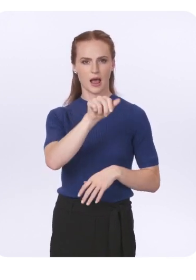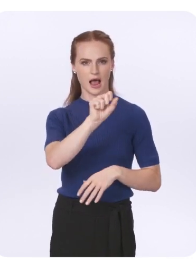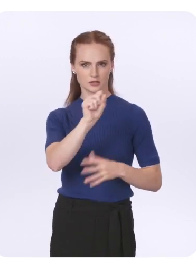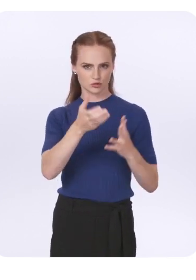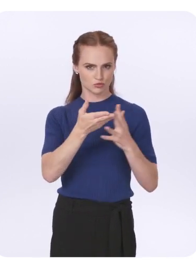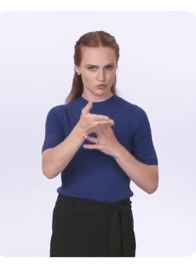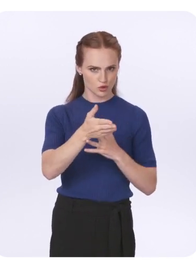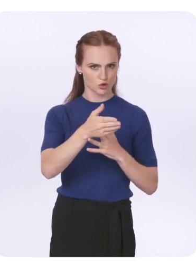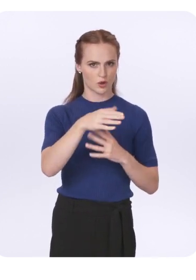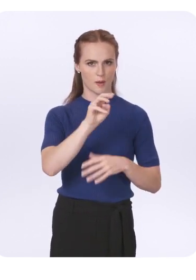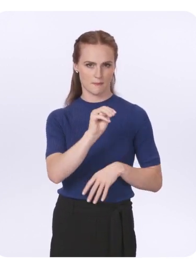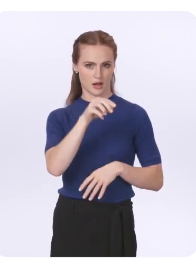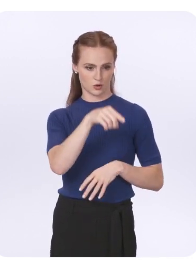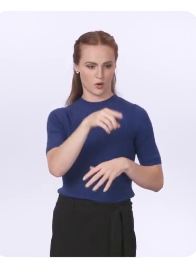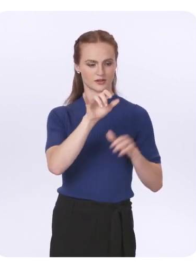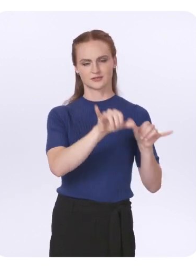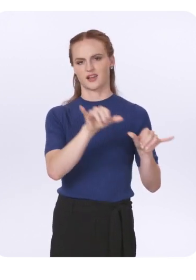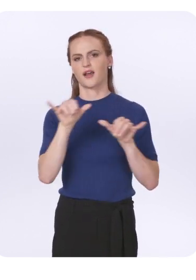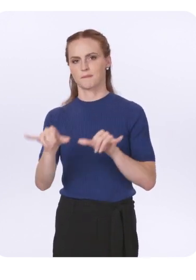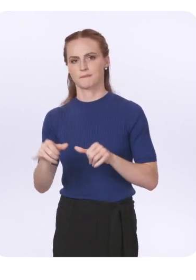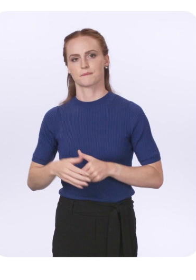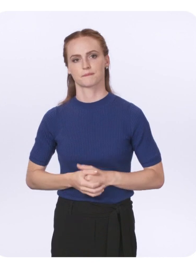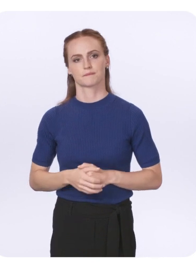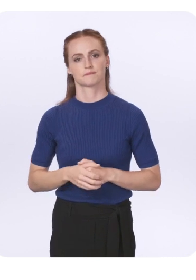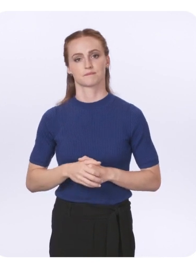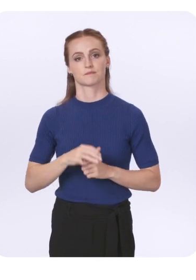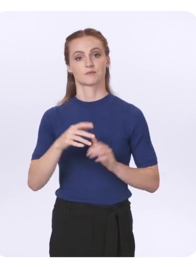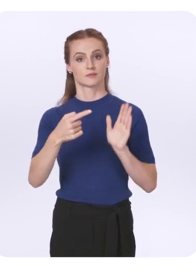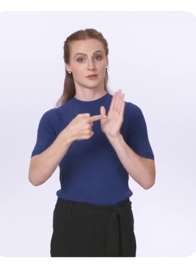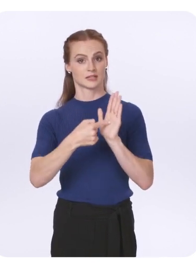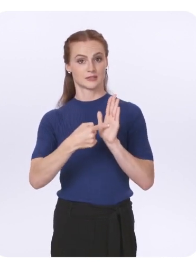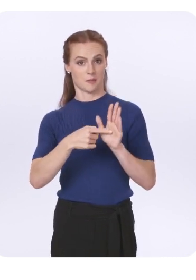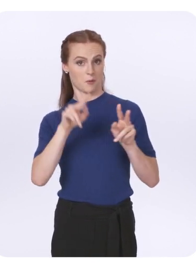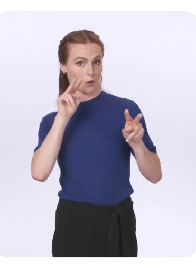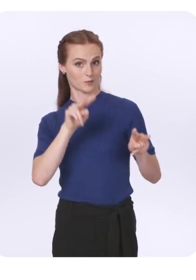I adjusted the room’s dimensions, created a desk mesh and positioned it,